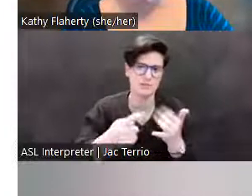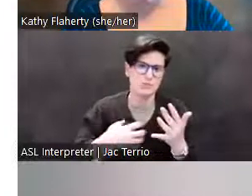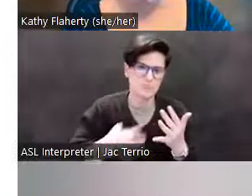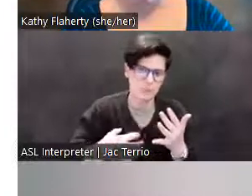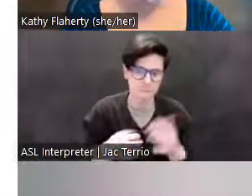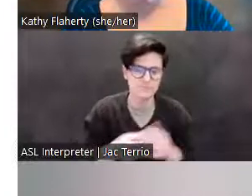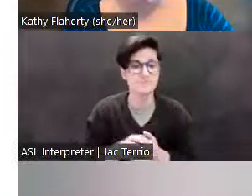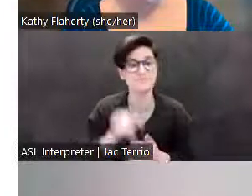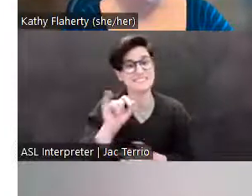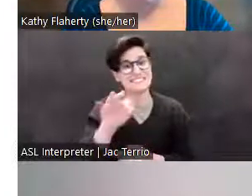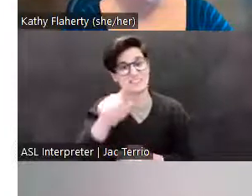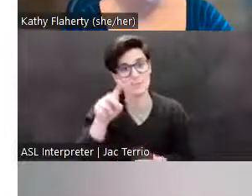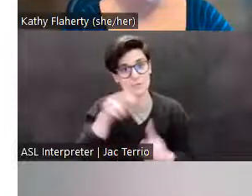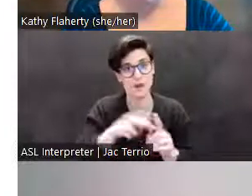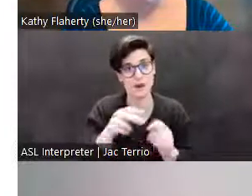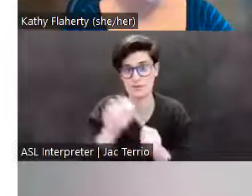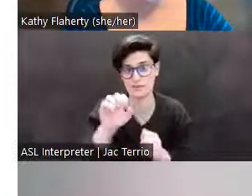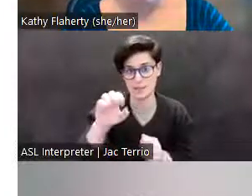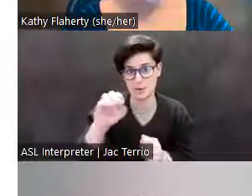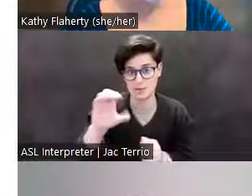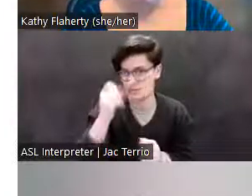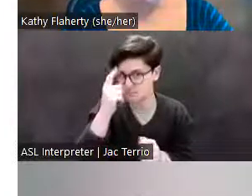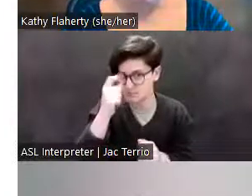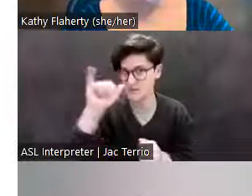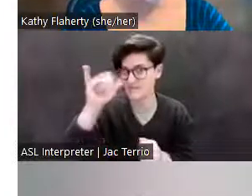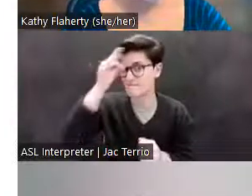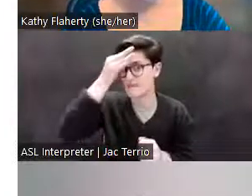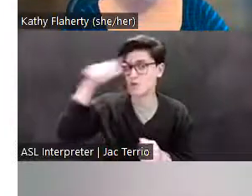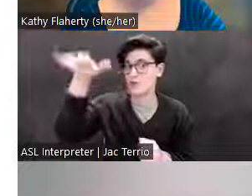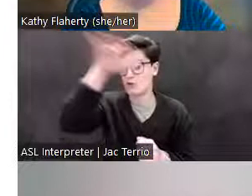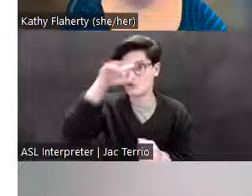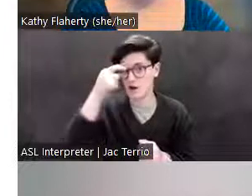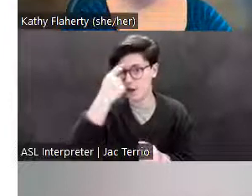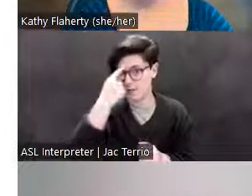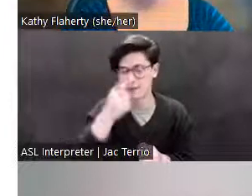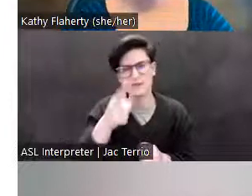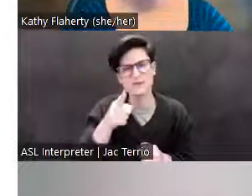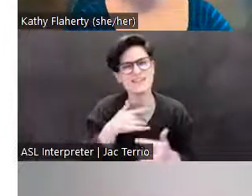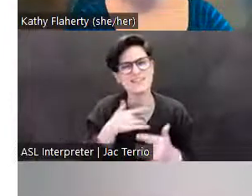Eeoc, and remember that's the Federal Government. 15:31:33 Then you have to generally file your